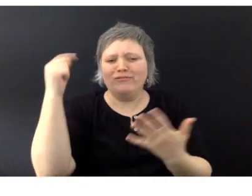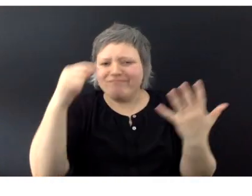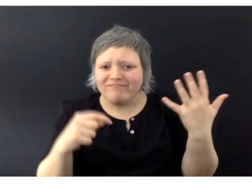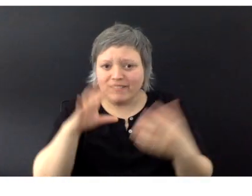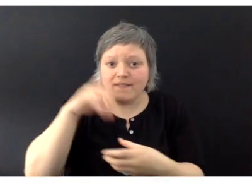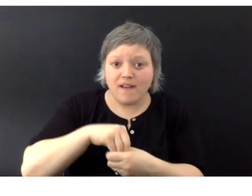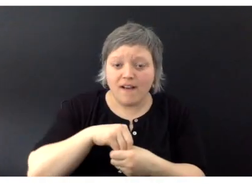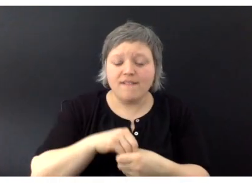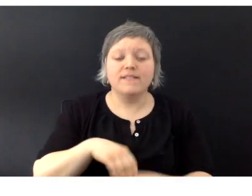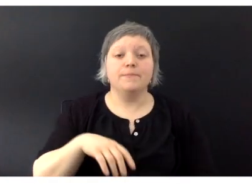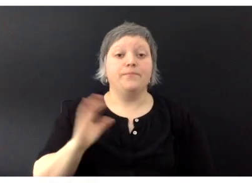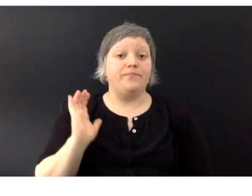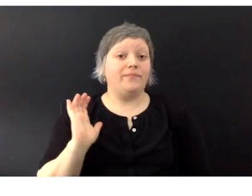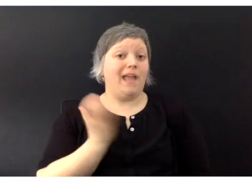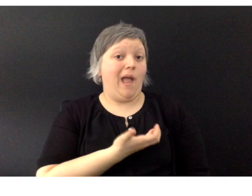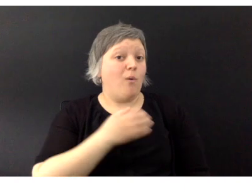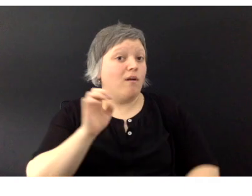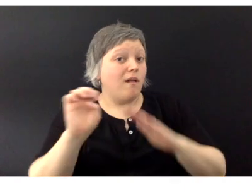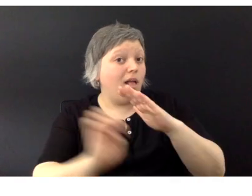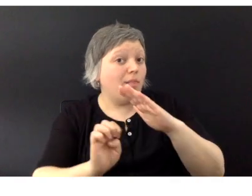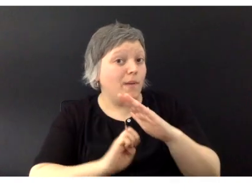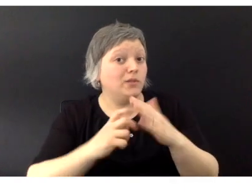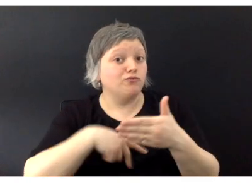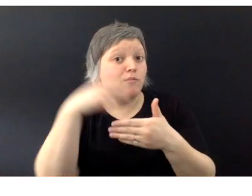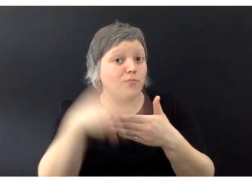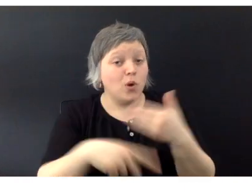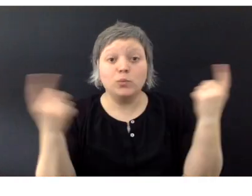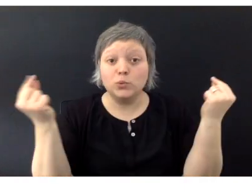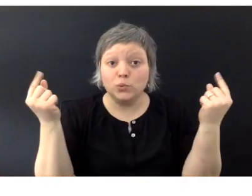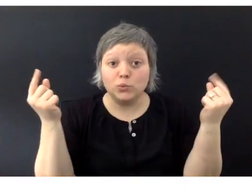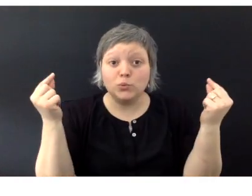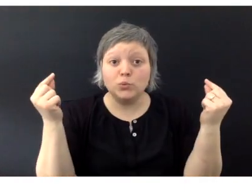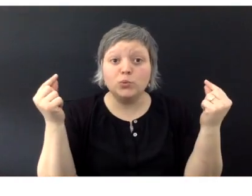One of the things your child will be learning to do in our elementary program